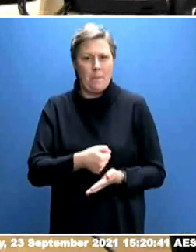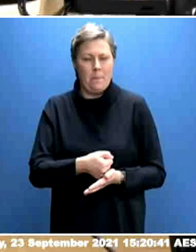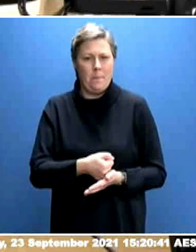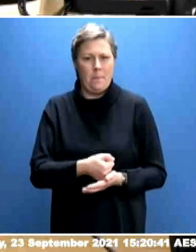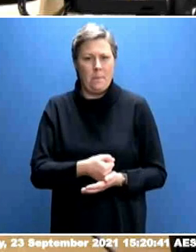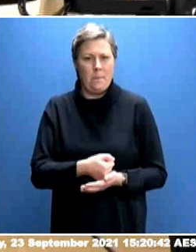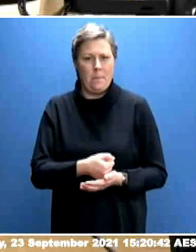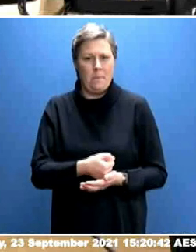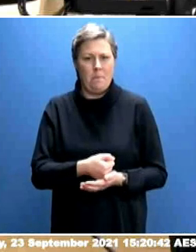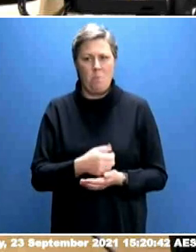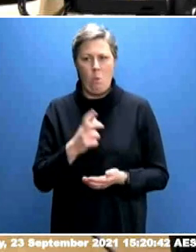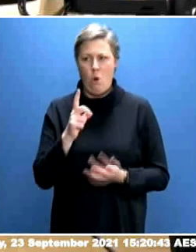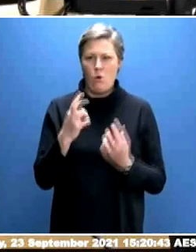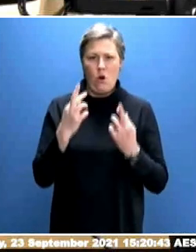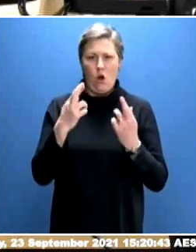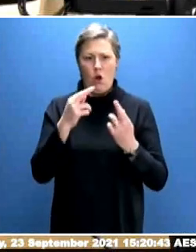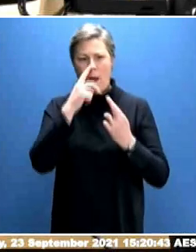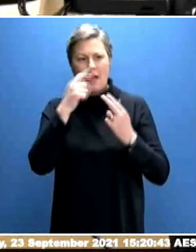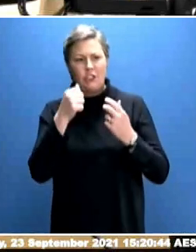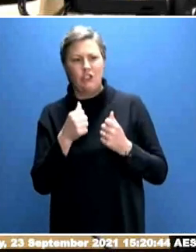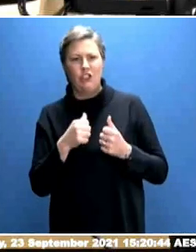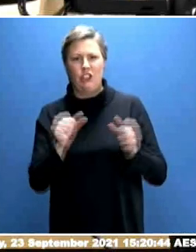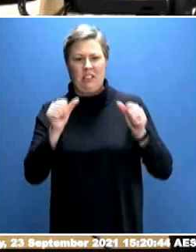And what was hoped to be achieved in the three months?